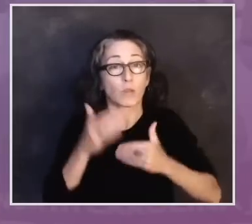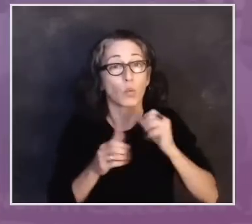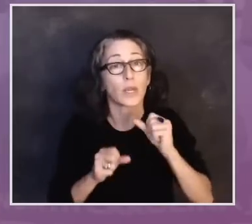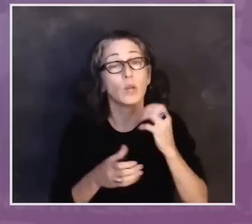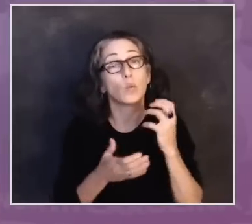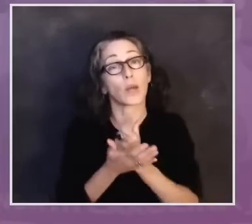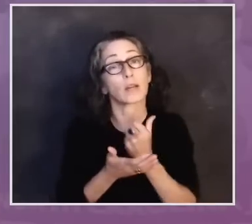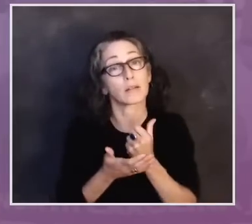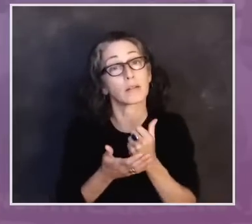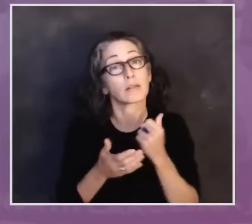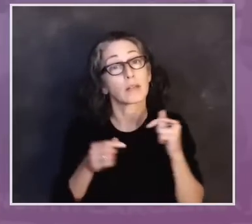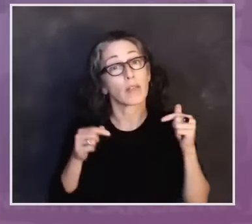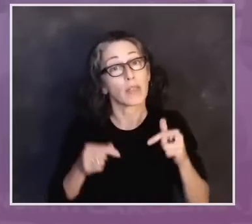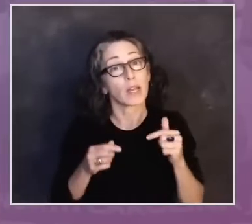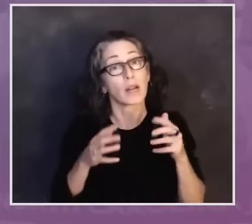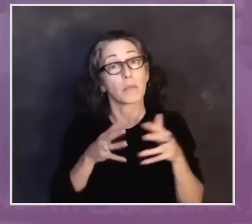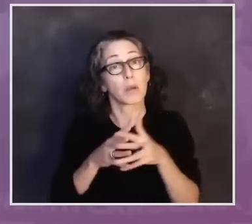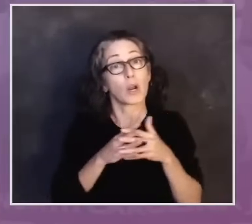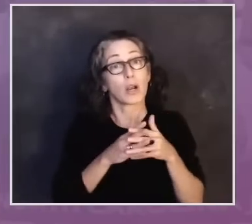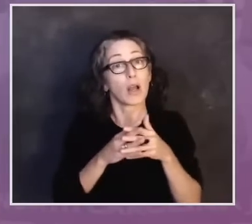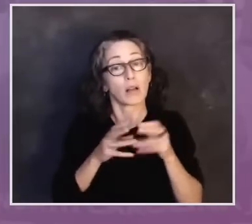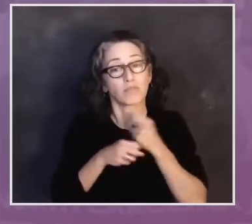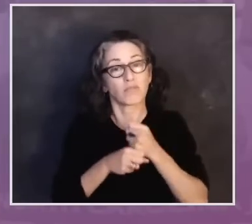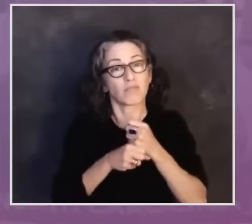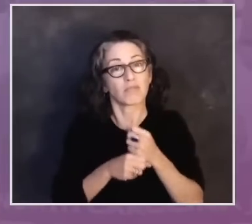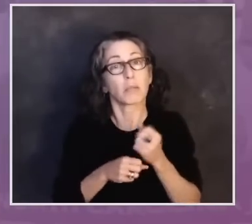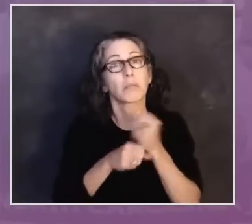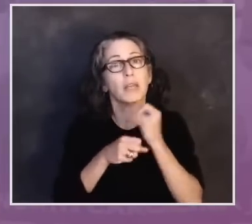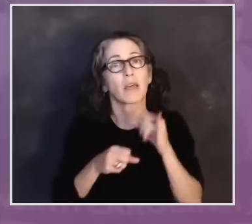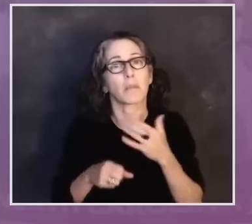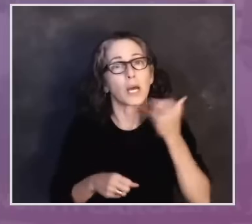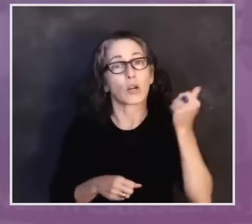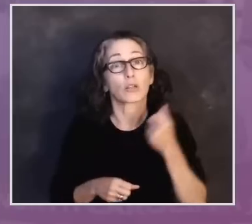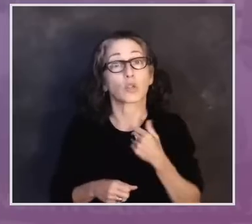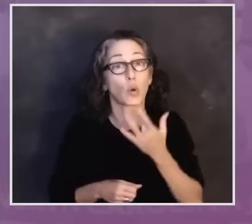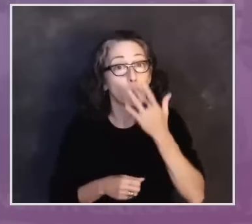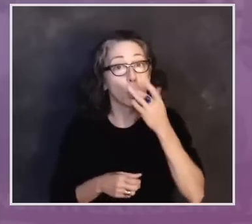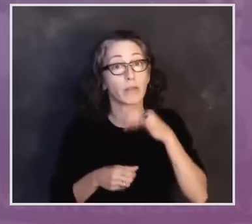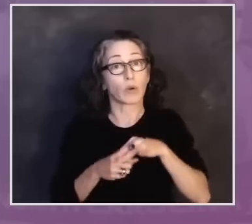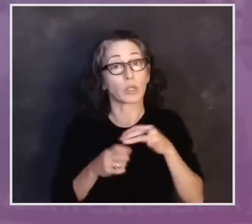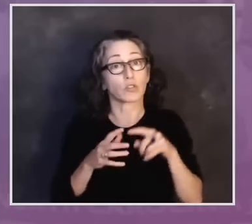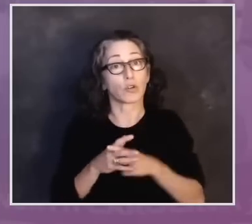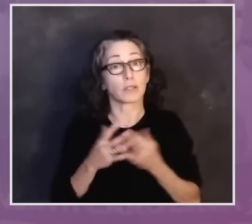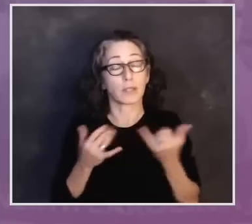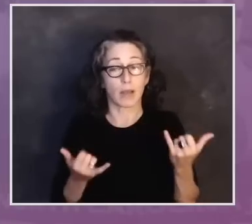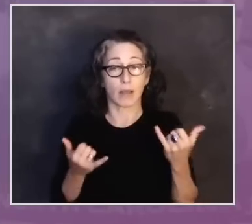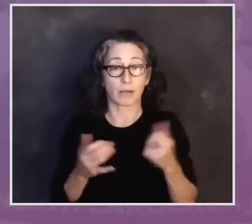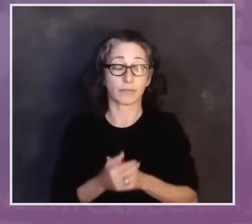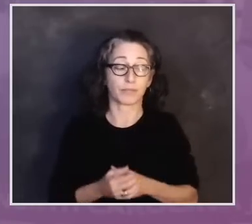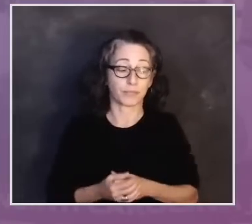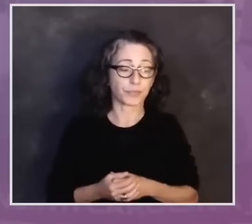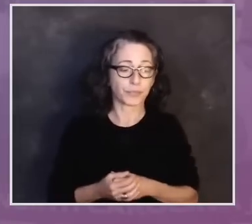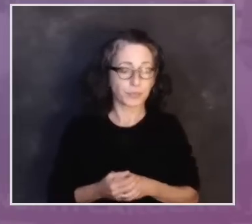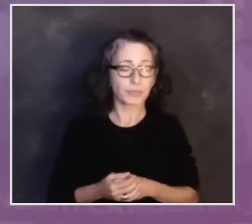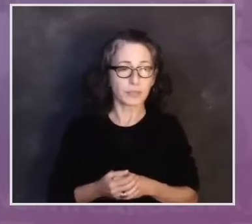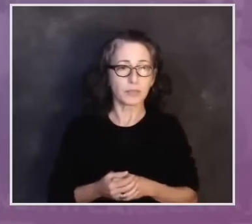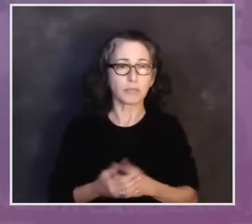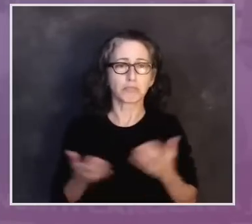ELECTION. THAT WE CAN WIN THIS. AND WE CAN MAKE OUR COUNTRY BETTER. SO WHAT I WOULD SAY TO YOU,